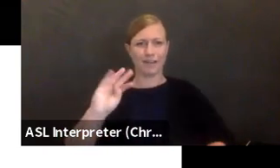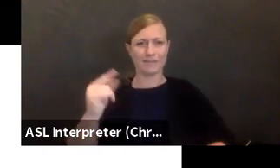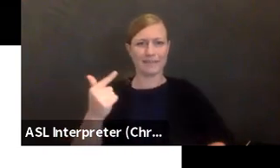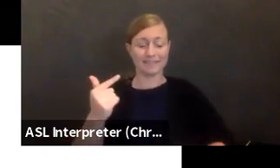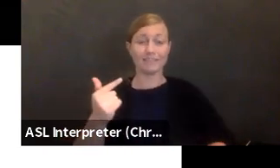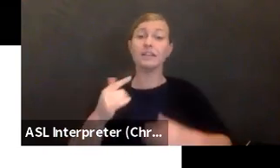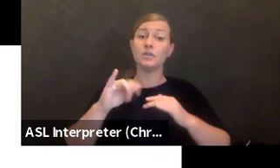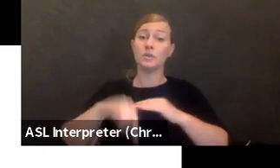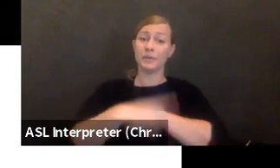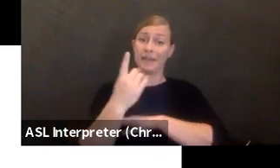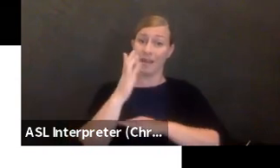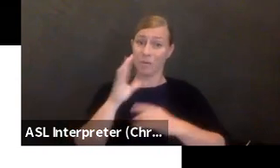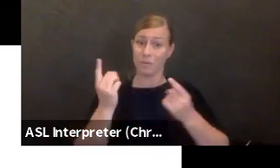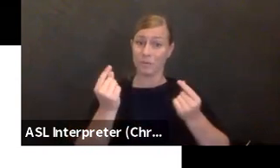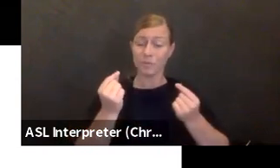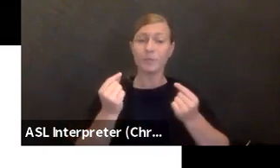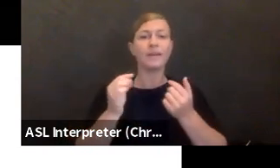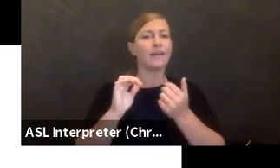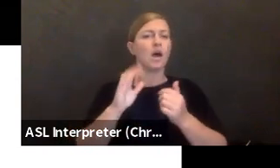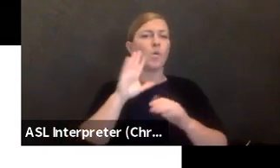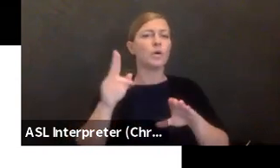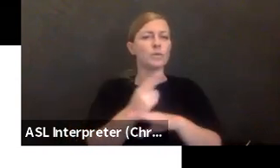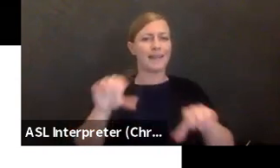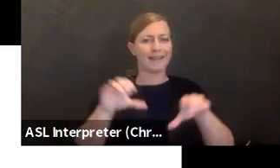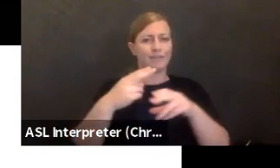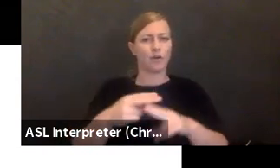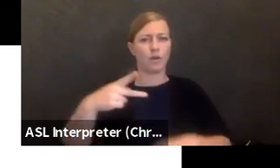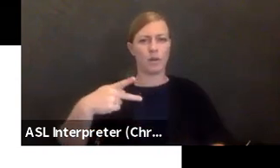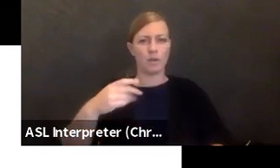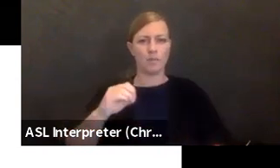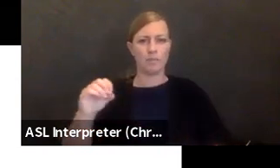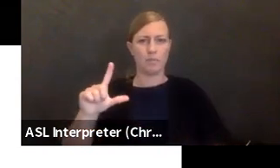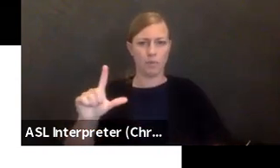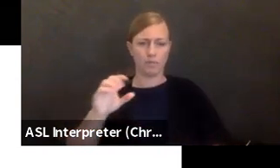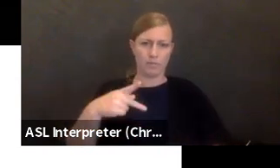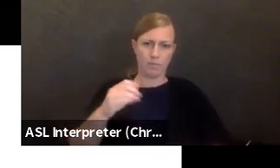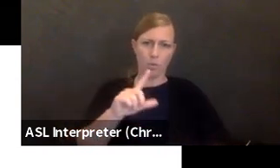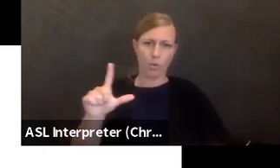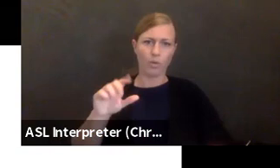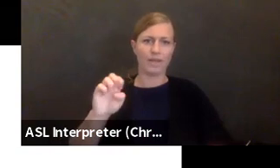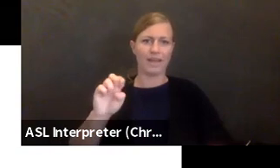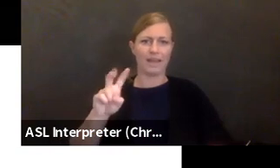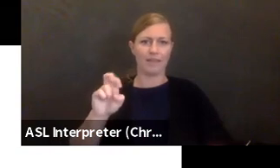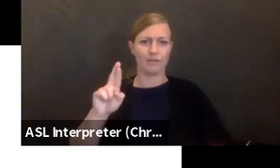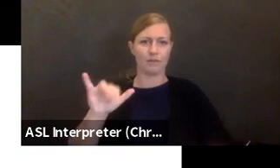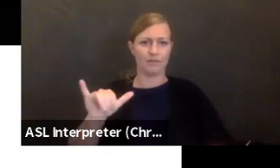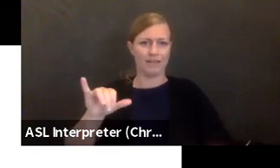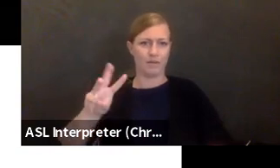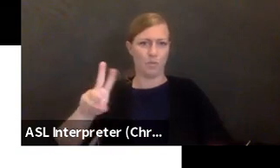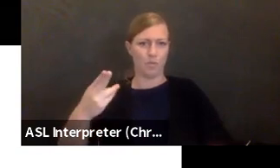Let's start with our framing. For our framing today we will use an activity through Poll Everywhere; Poll Everywhere